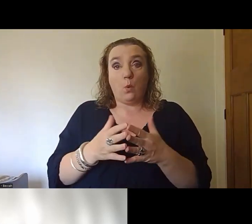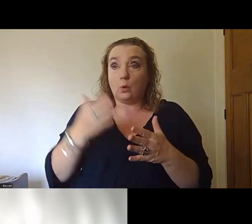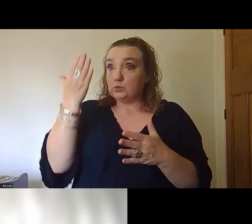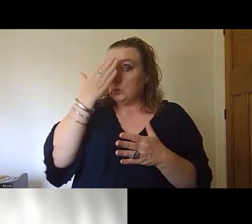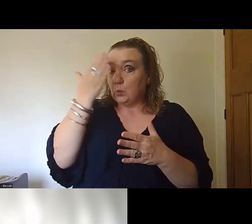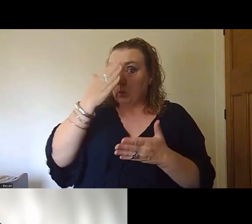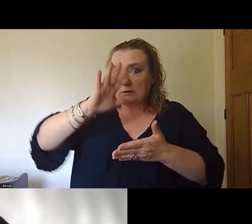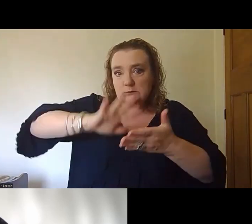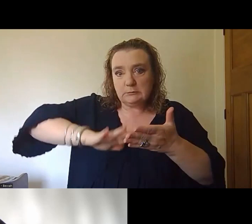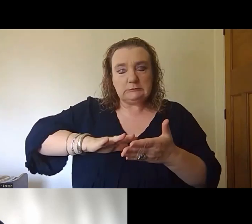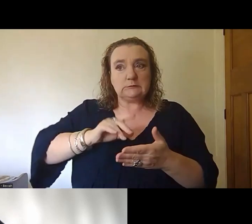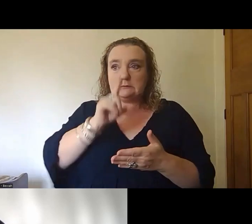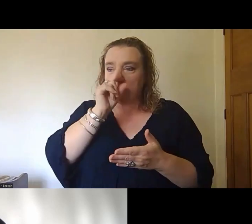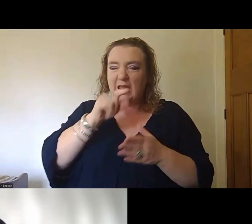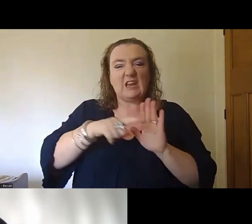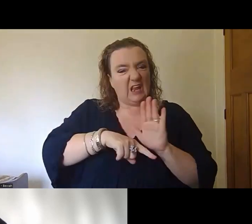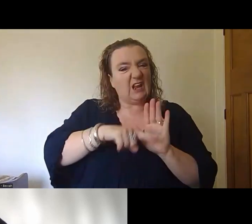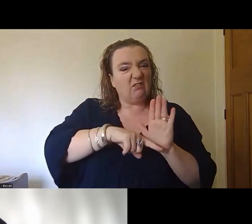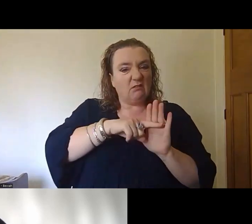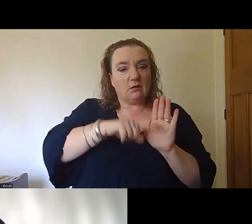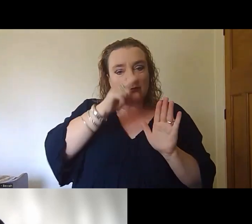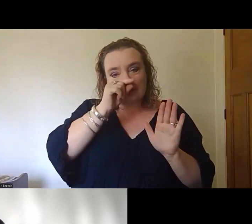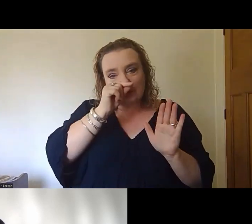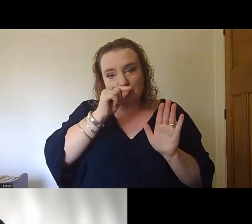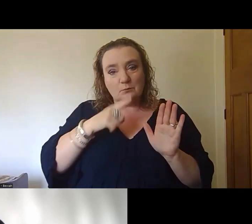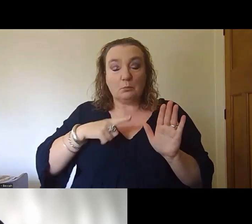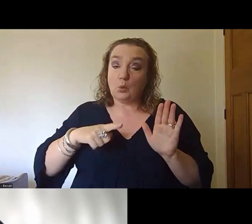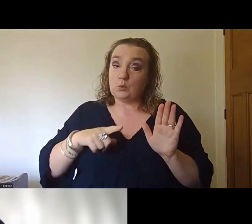can be more negative, because it's seen as,